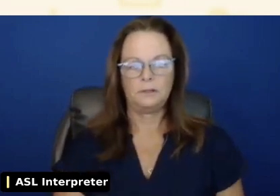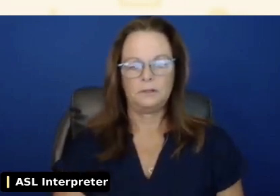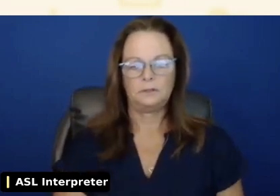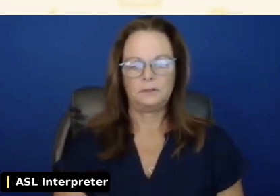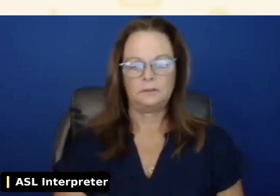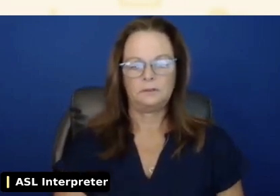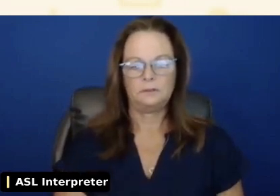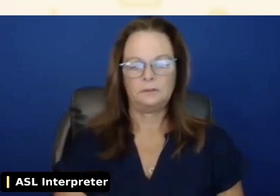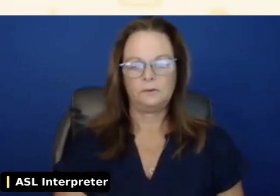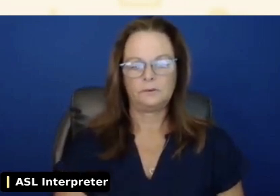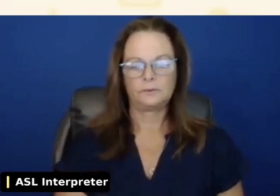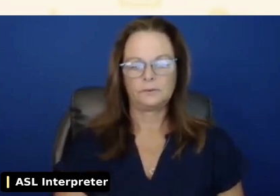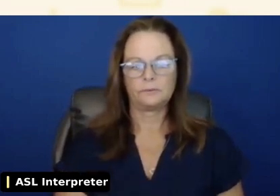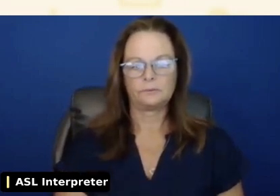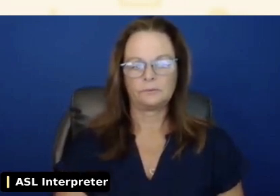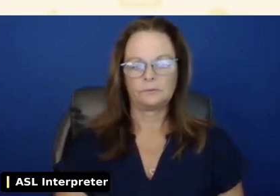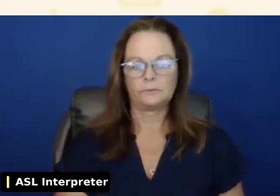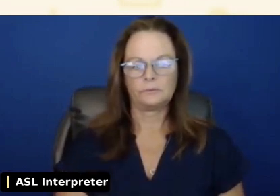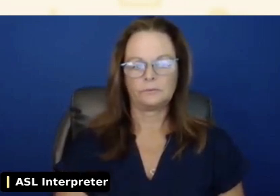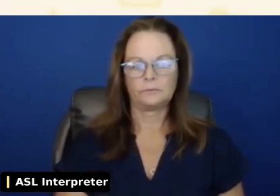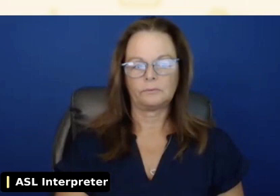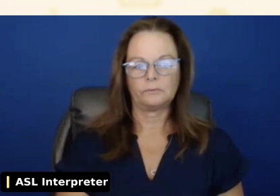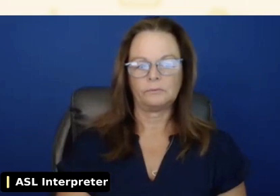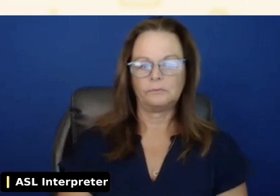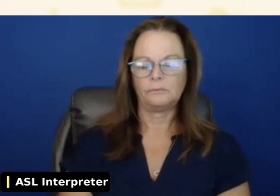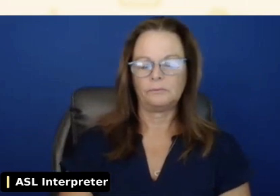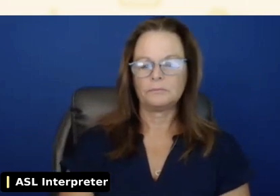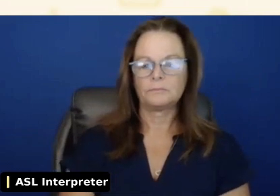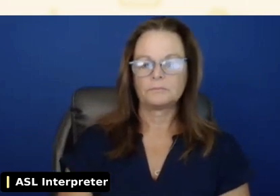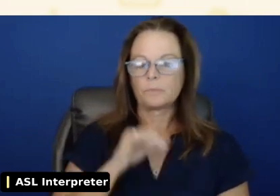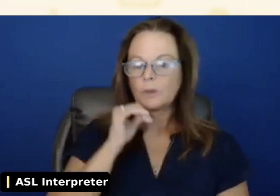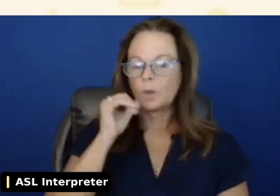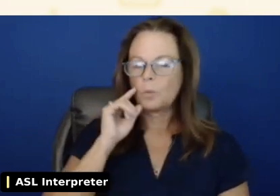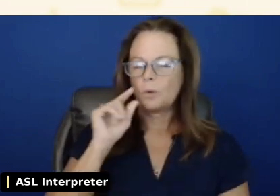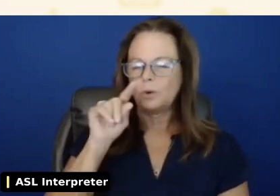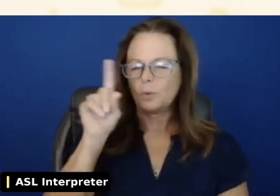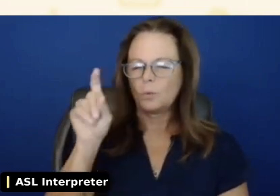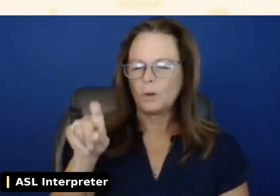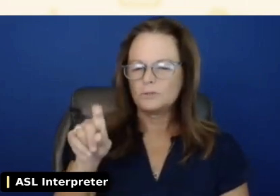Think about it. We don't question the existence or the impact of a Wi-Fi signal,